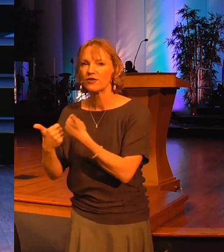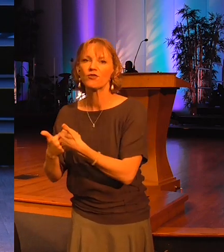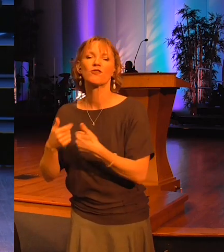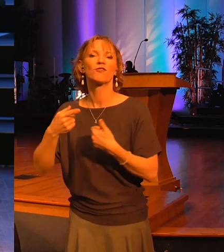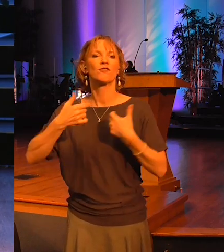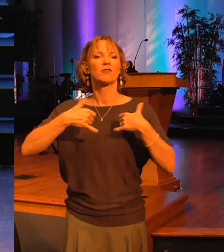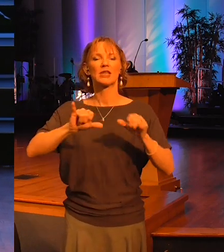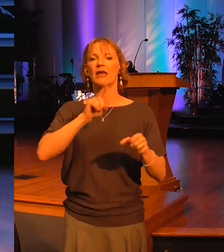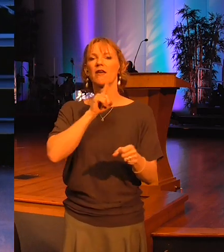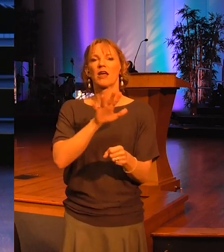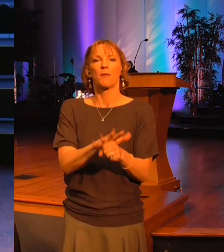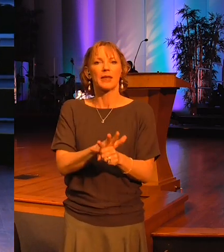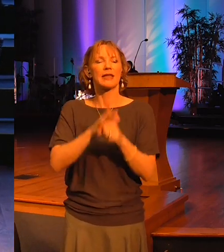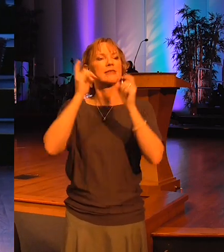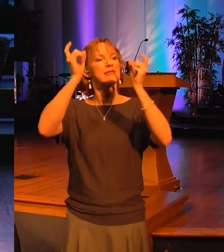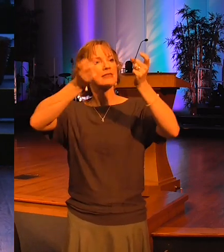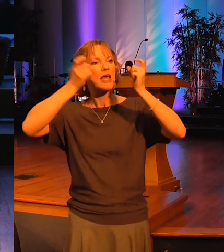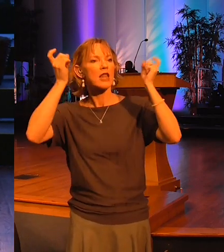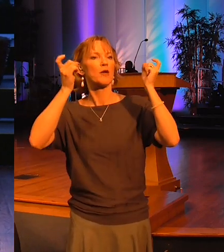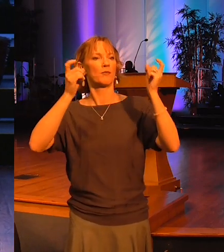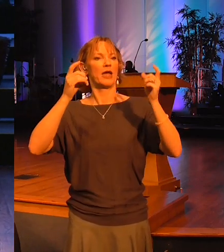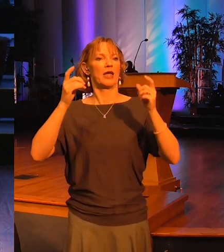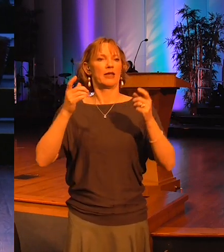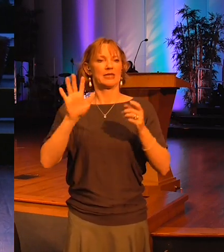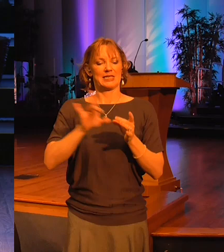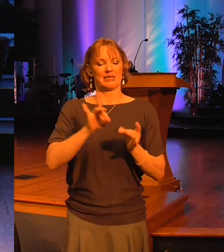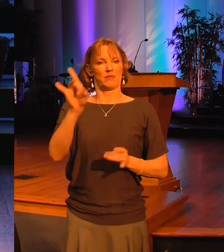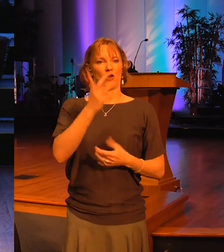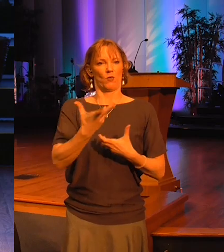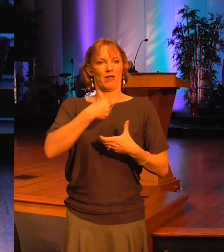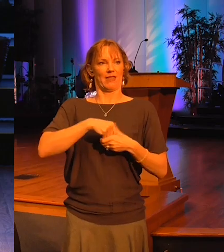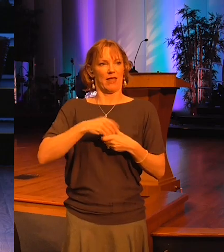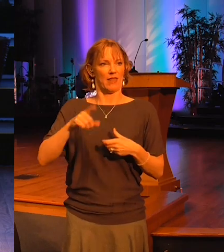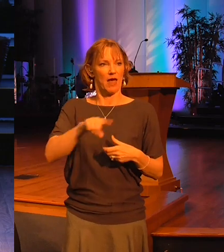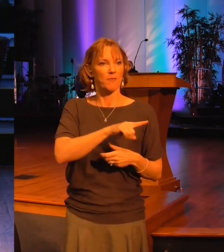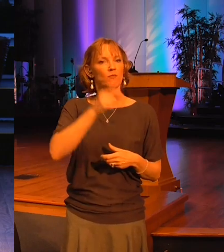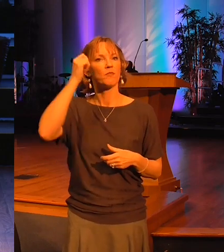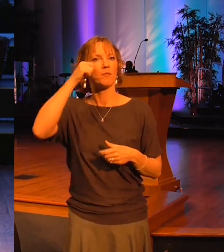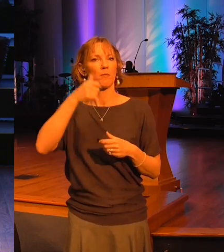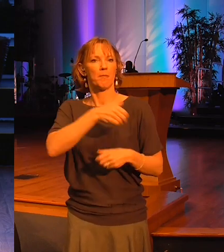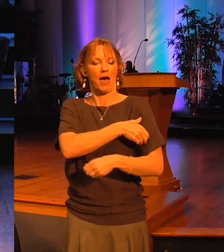celebrating the spirit within and remembering that the power within them is always greater